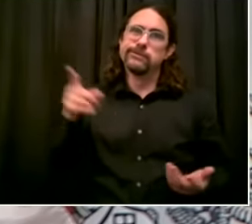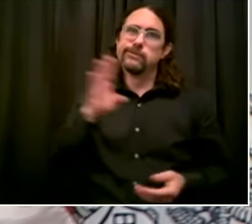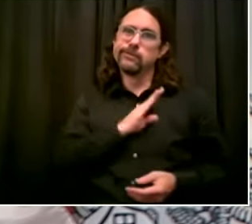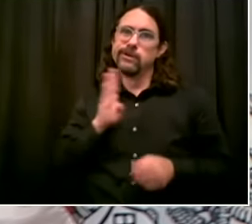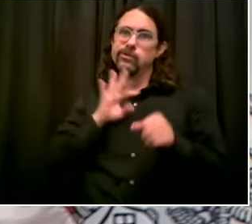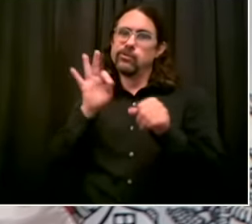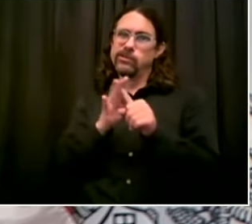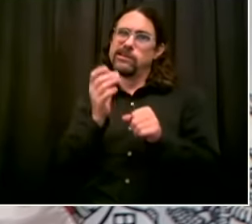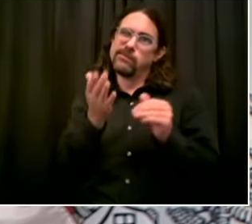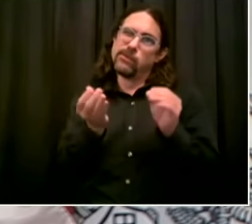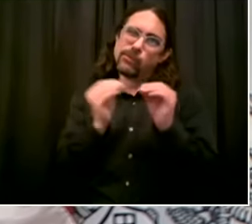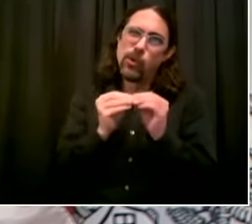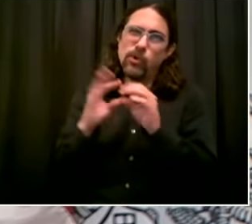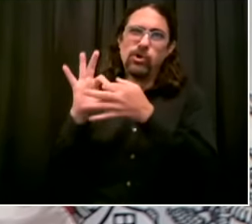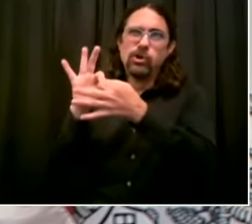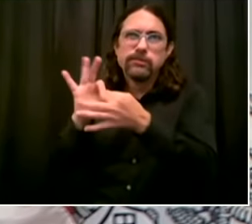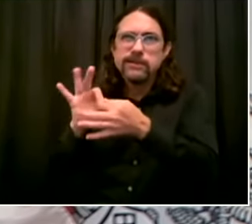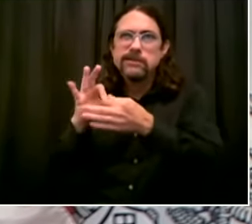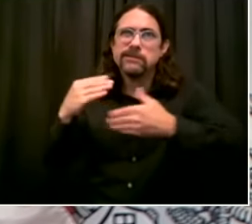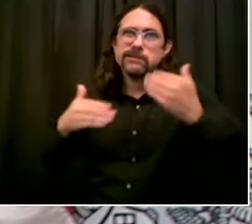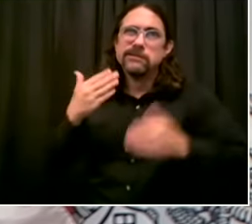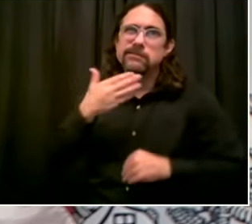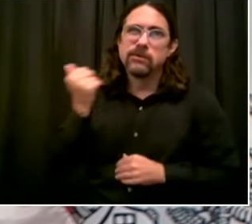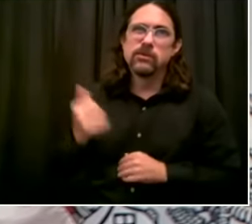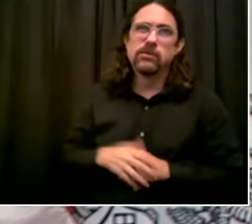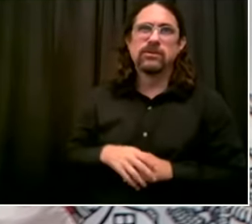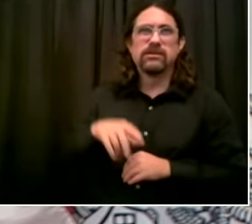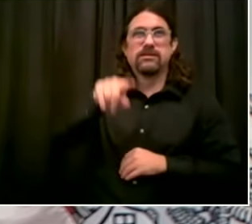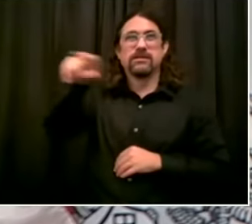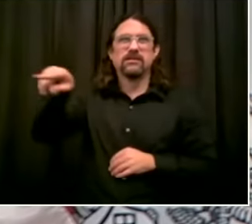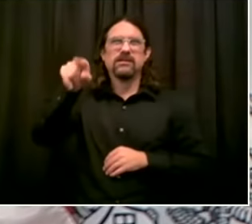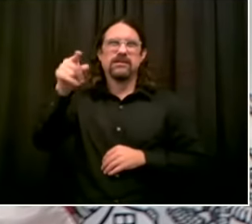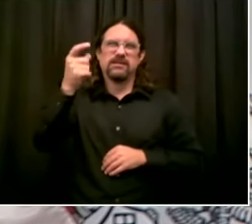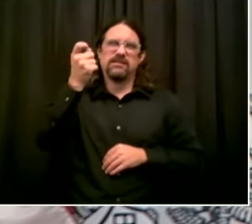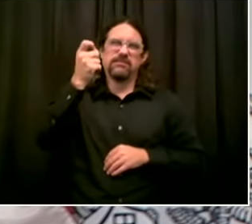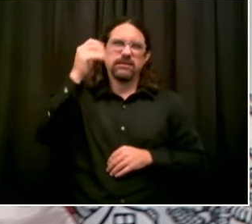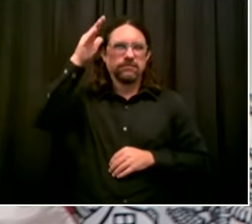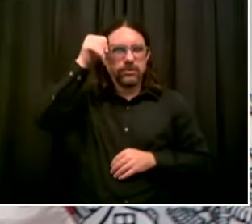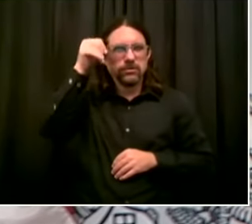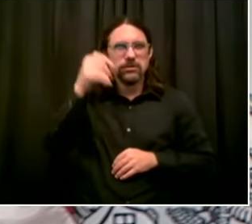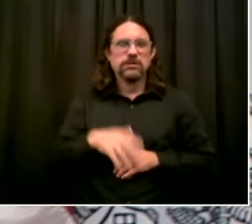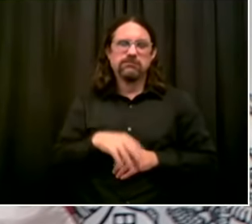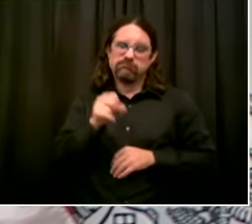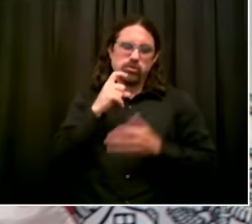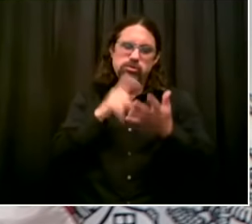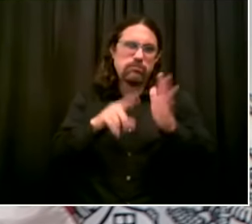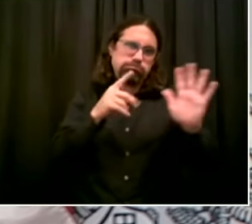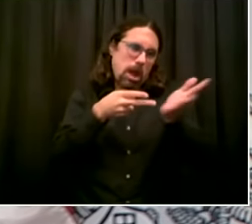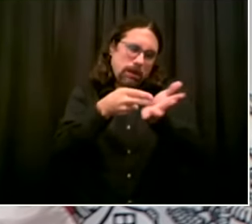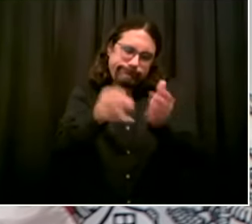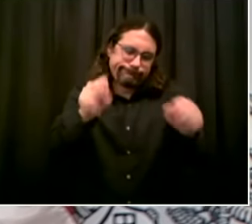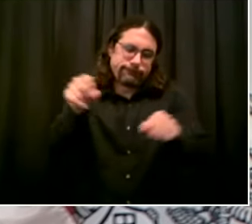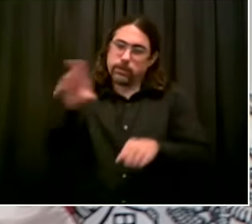DEMOCRATIC PROCESS AND THE PEACEFUL TRANSFER OF POWER. SOW, E SEE SOMETHING INCREDIBLY CYNICAL HAPPENING WITH